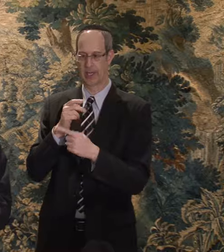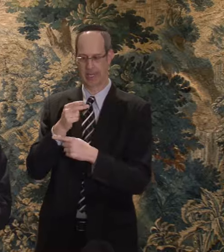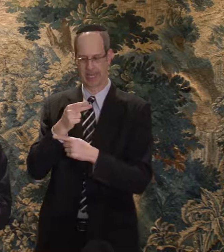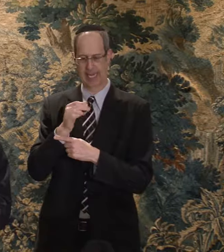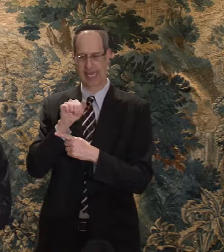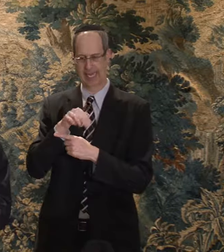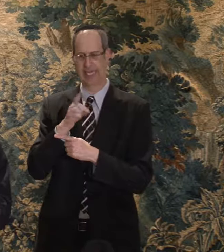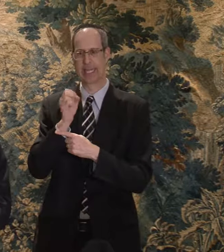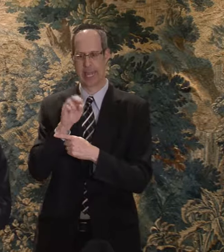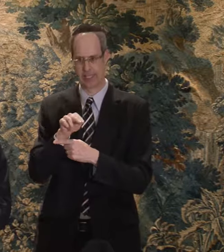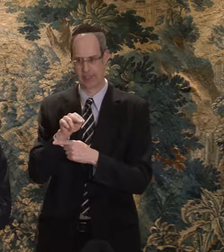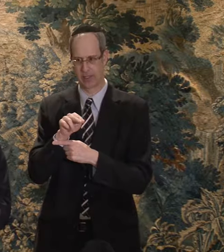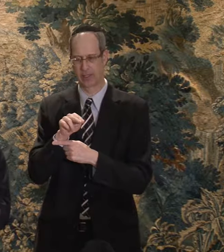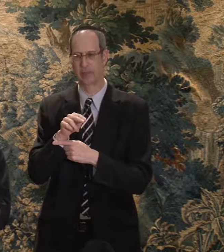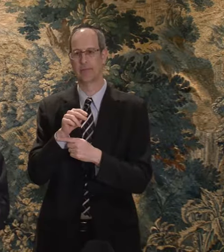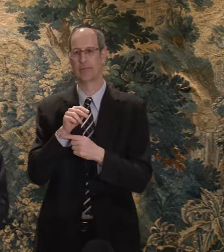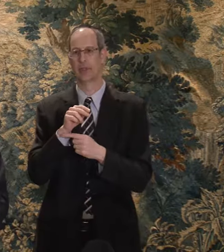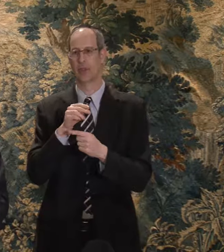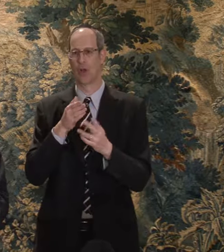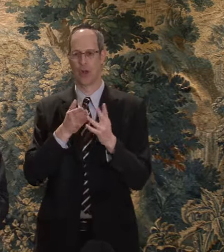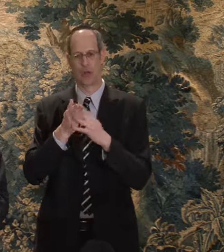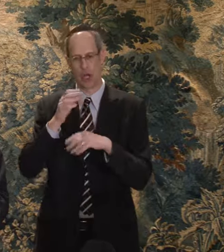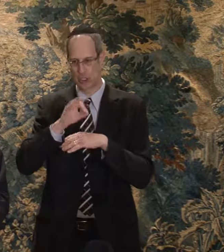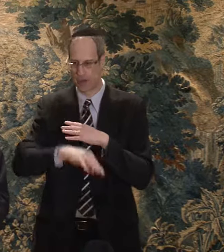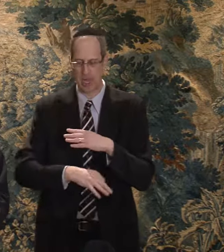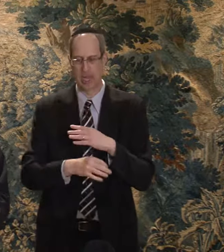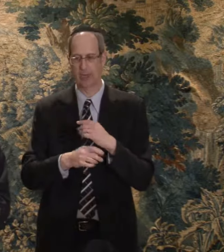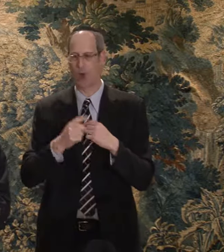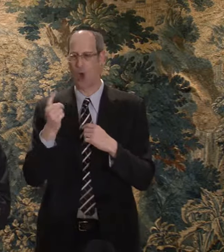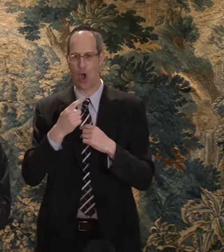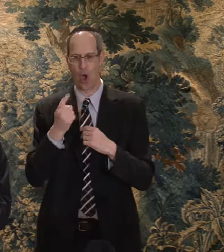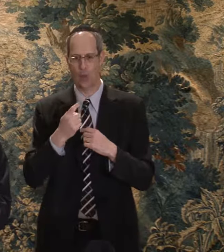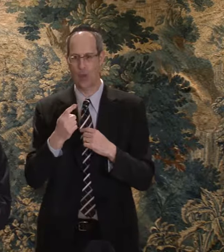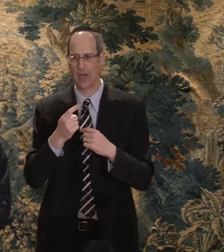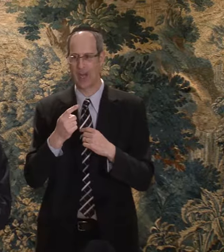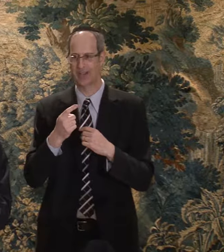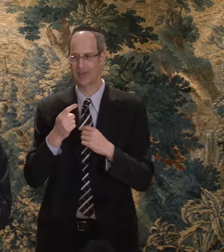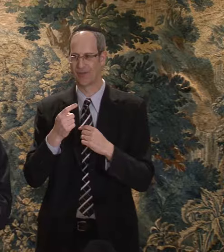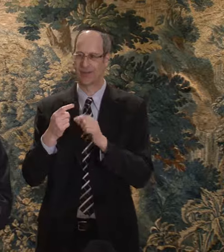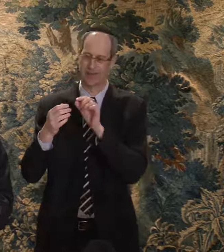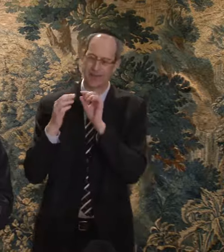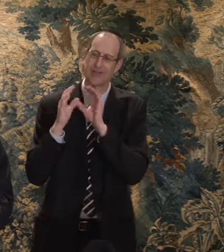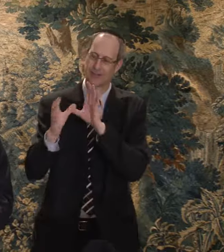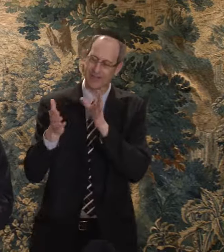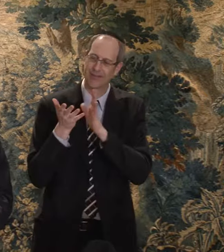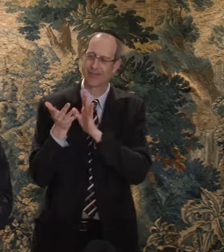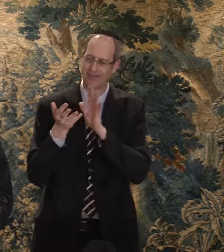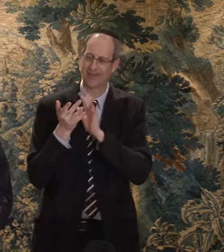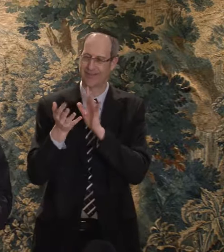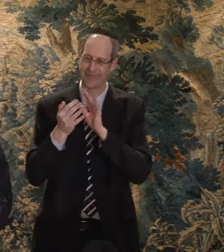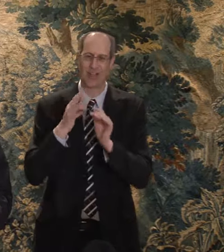went to Bournemouth we were a whole Shabbos with the show we always has her over this vort because this is the essence of what